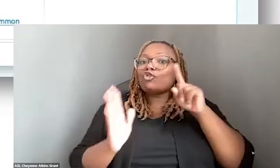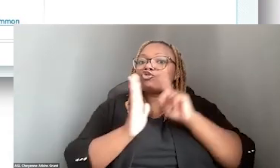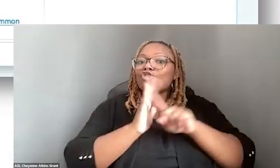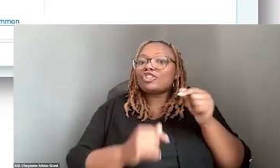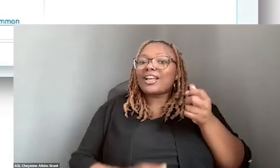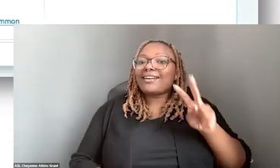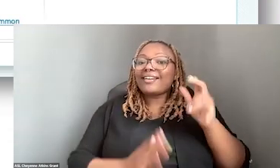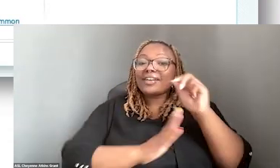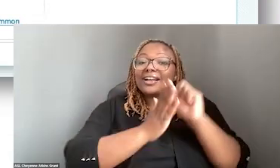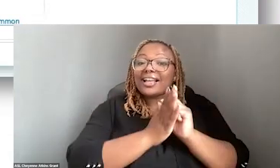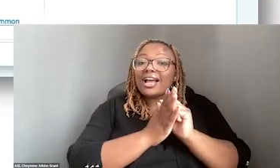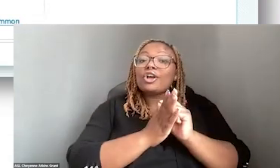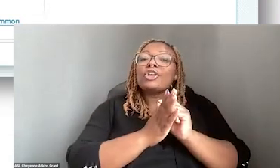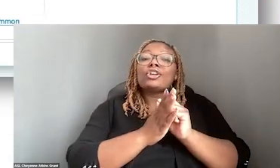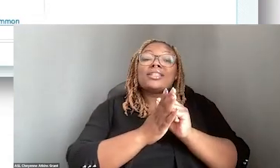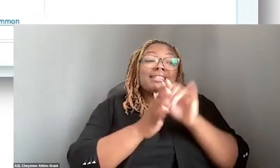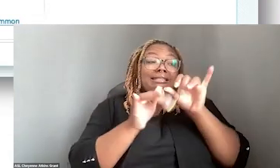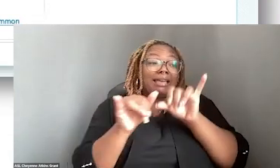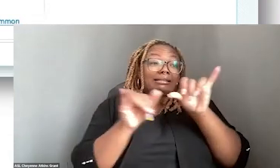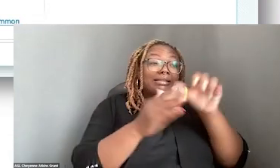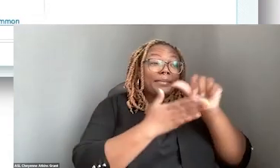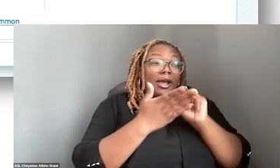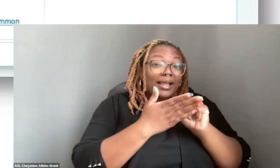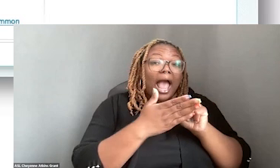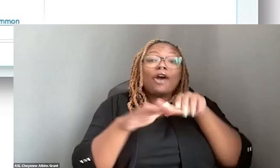You use that very account to access SciENcv.